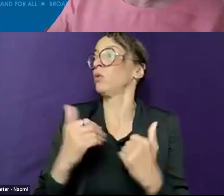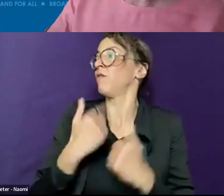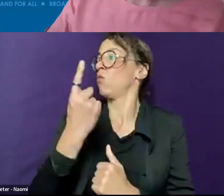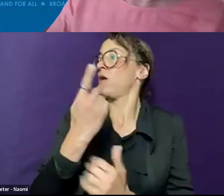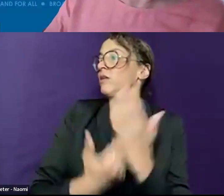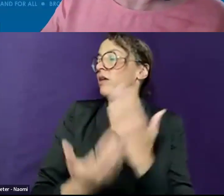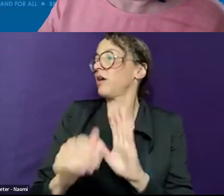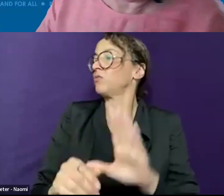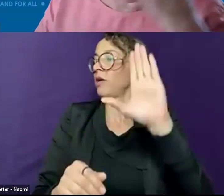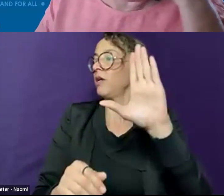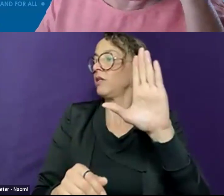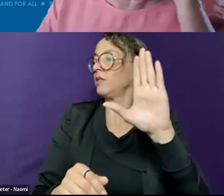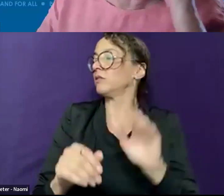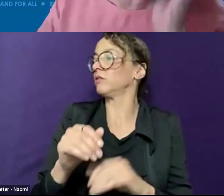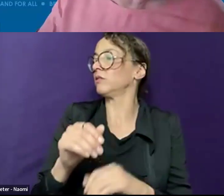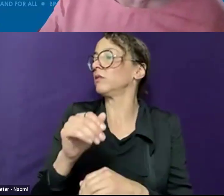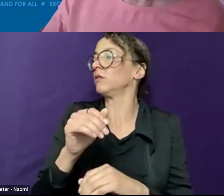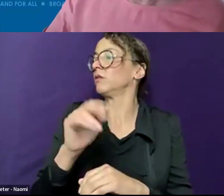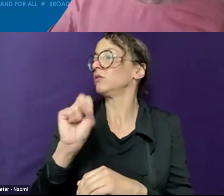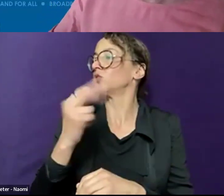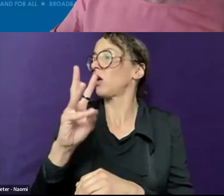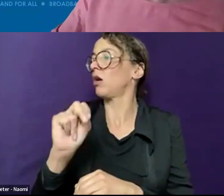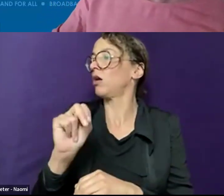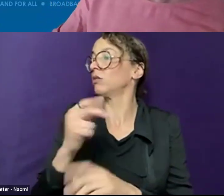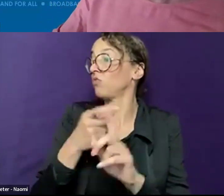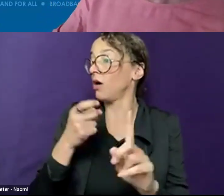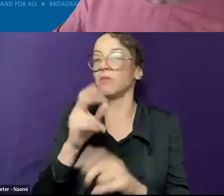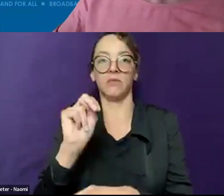From Natalie. Natalie, if you'd like to unmute yourself.